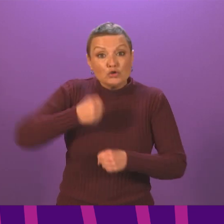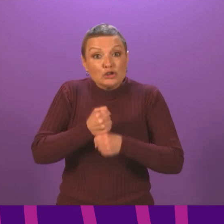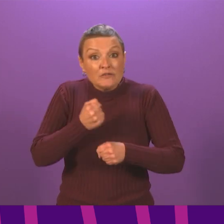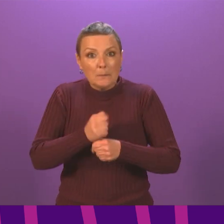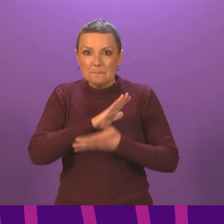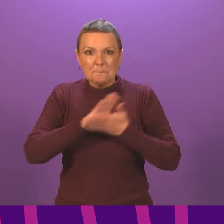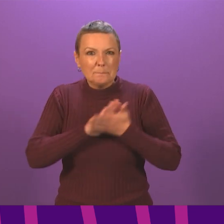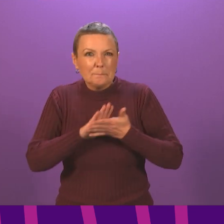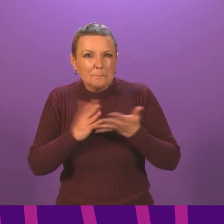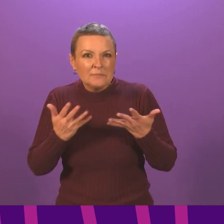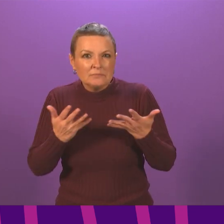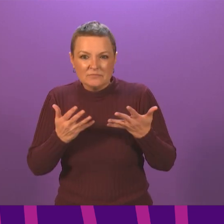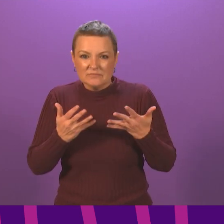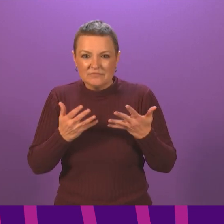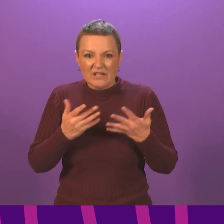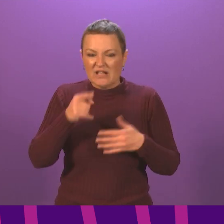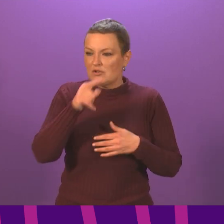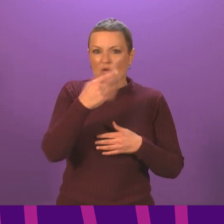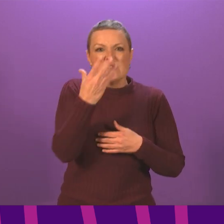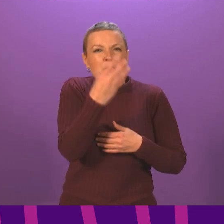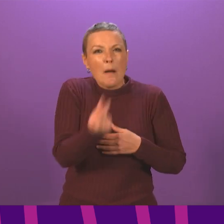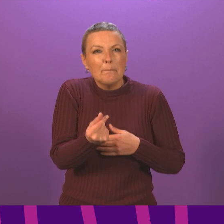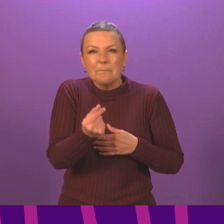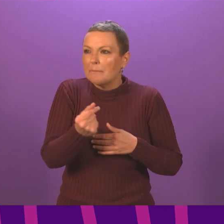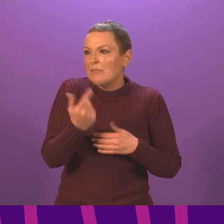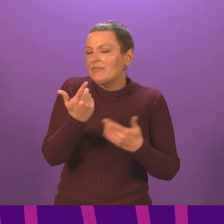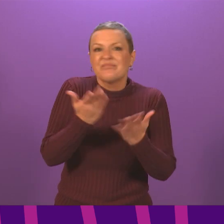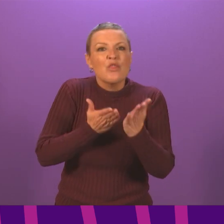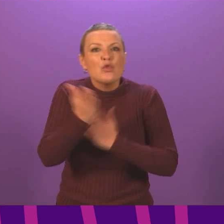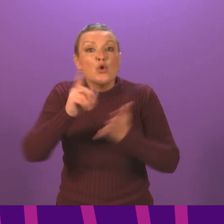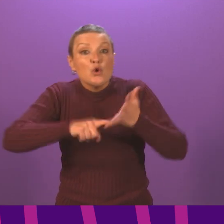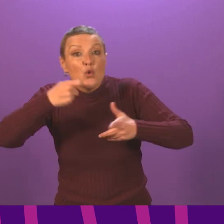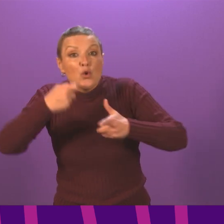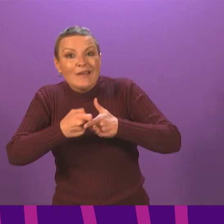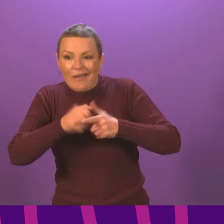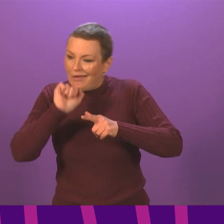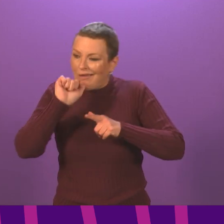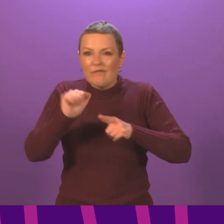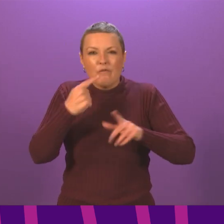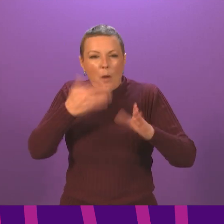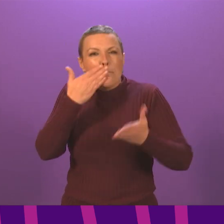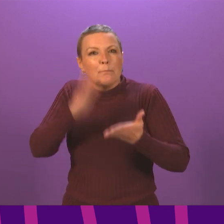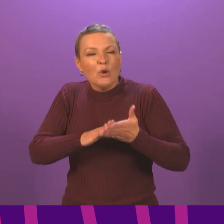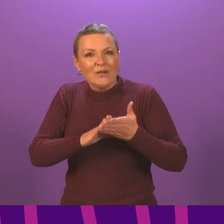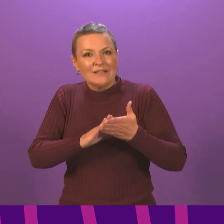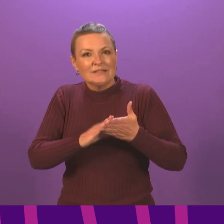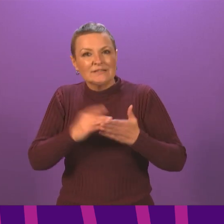do where there is underuse of existing capacity, either through the UK portal sites or directly